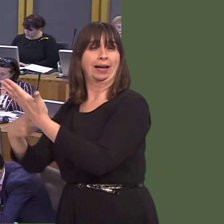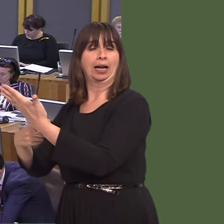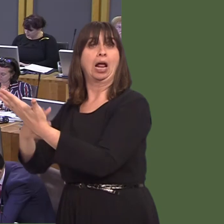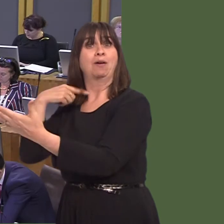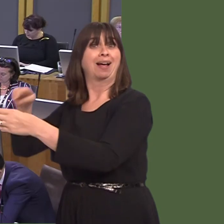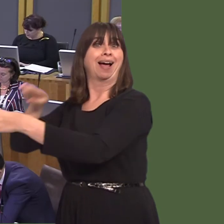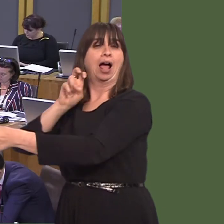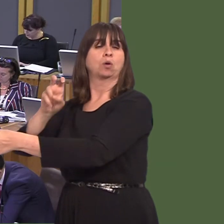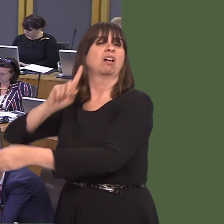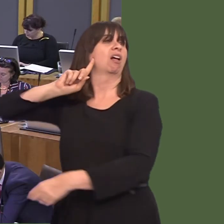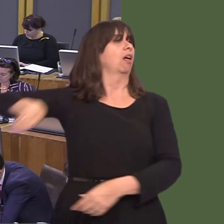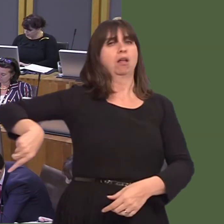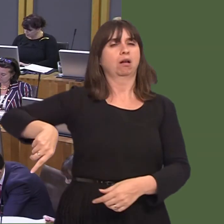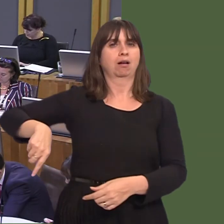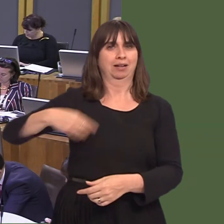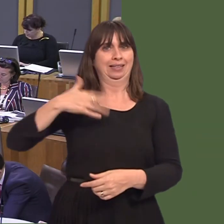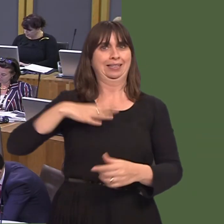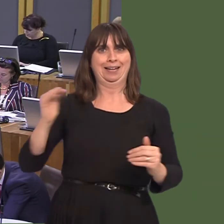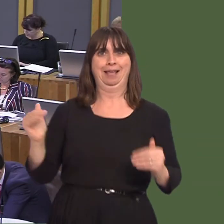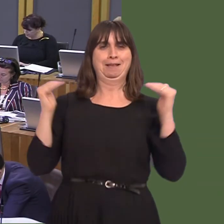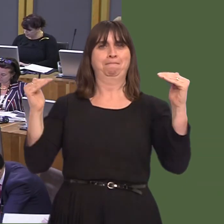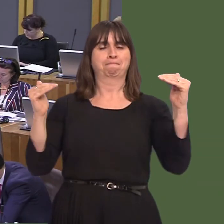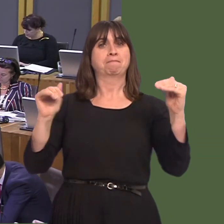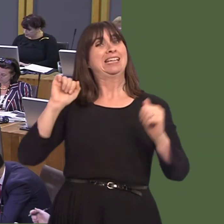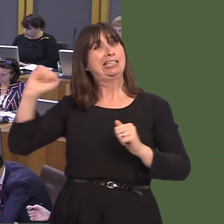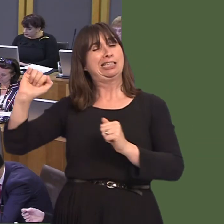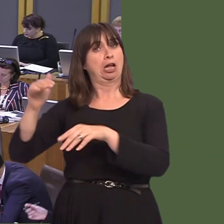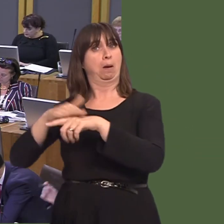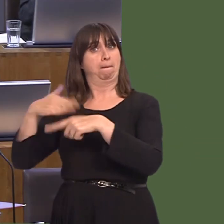In terms of blue flag beaches, I very much welcome the factóand I have nearly 10 per